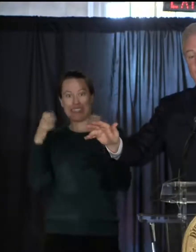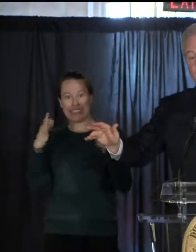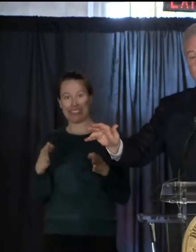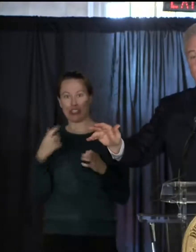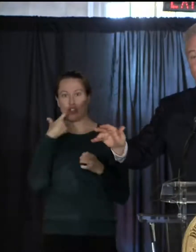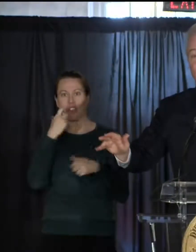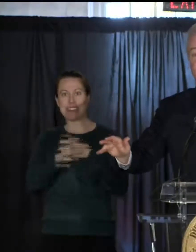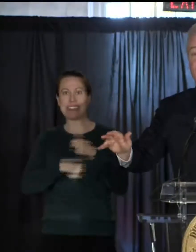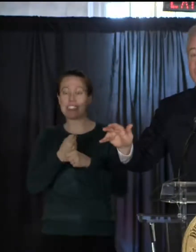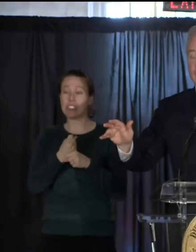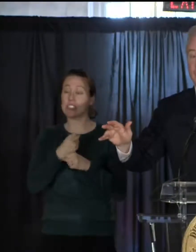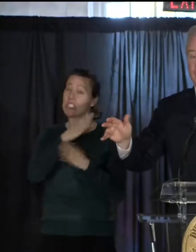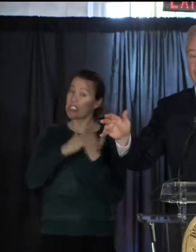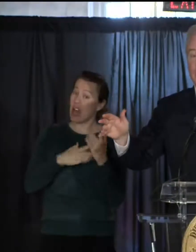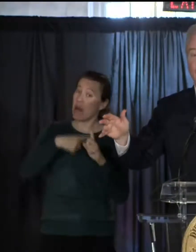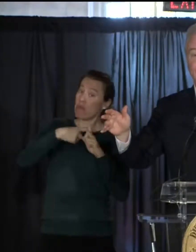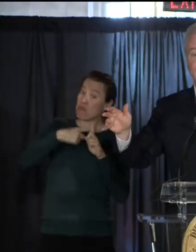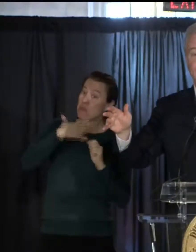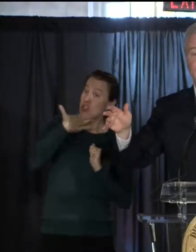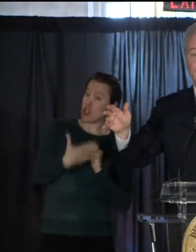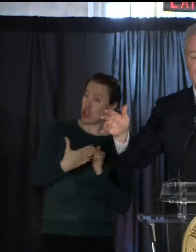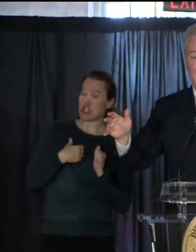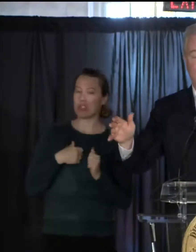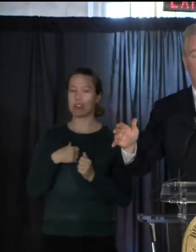SOME OF THEM GOOD, SOME VERY BAD.